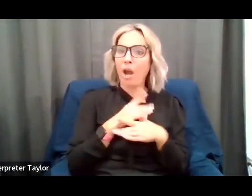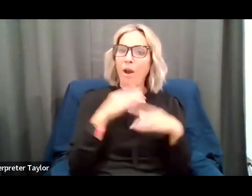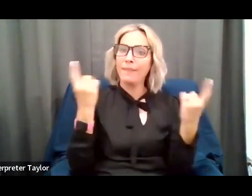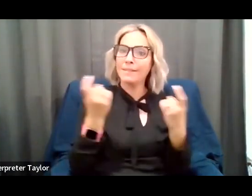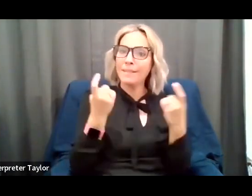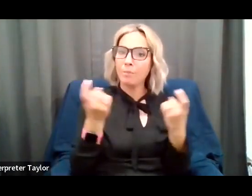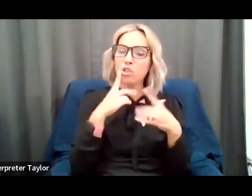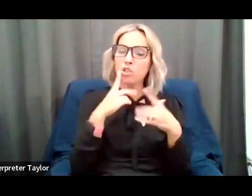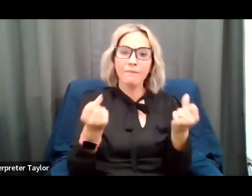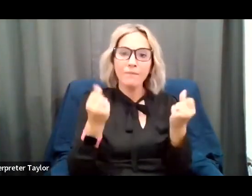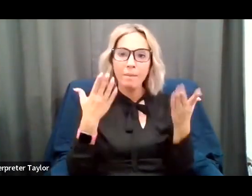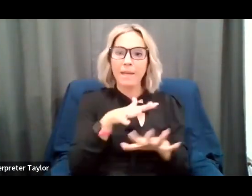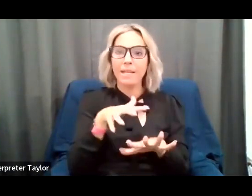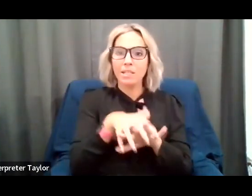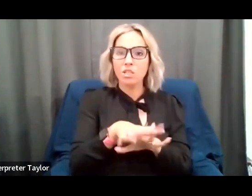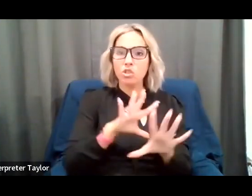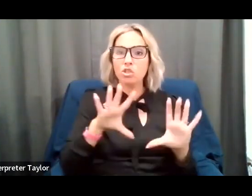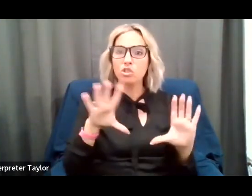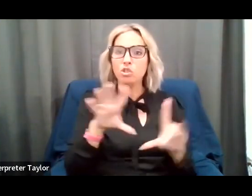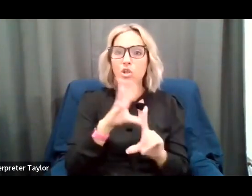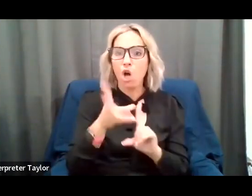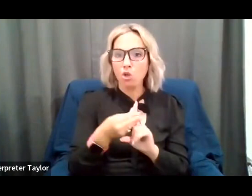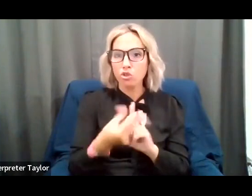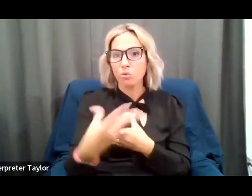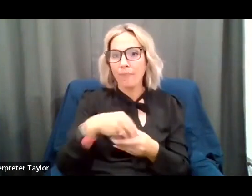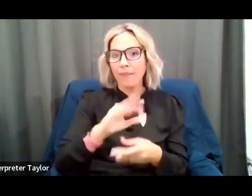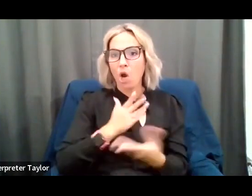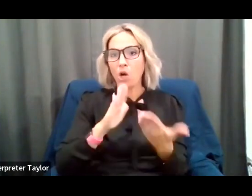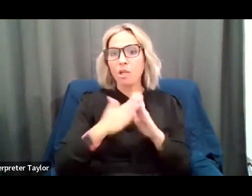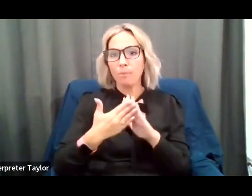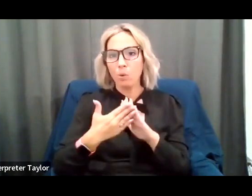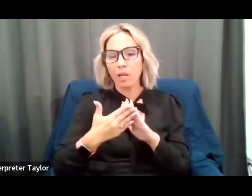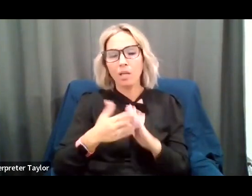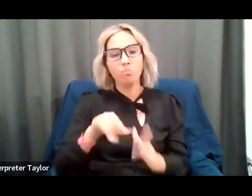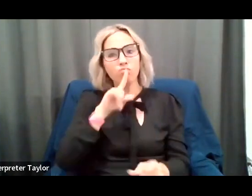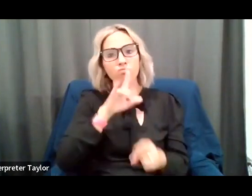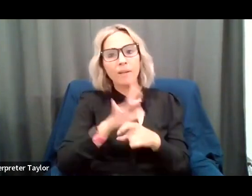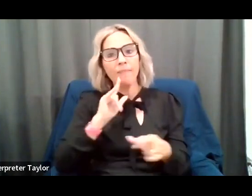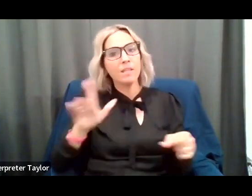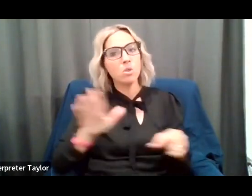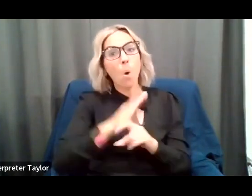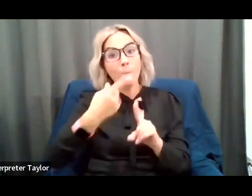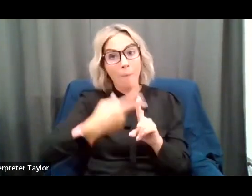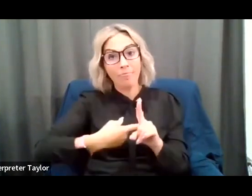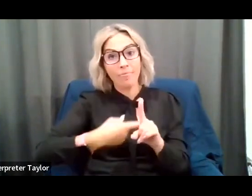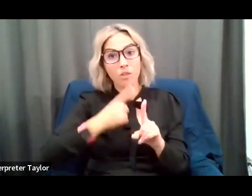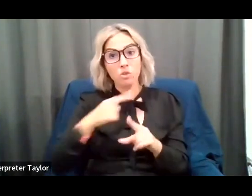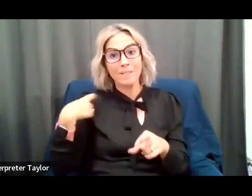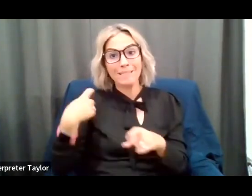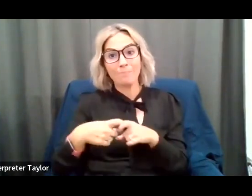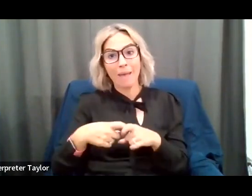the many indigenous cultures that comprise our community. We have dedicated this entire month to Hispanic Heritage Month and